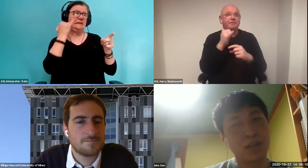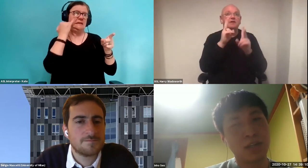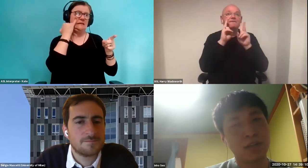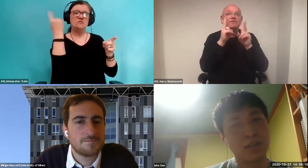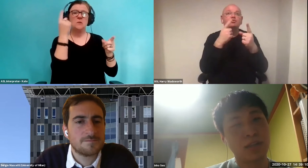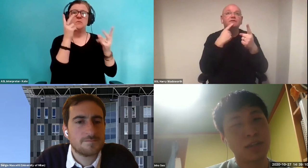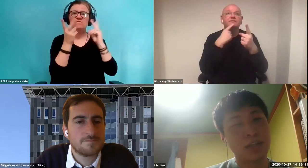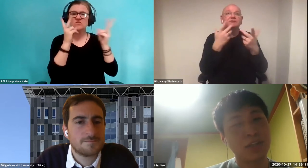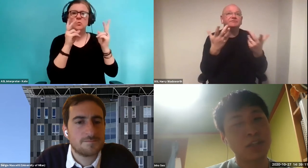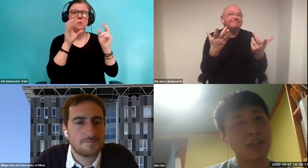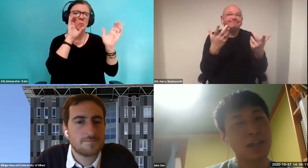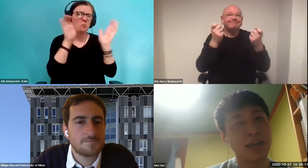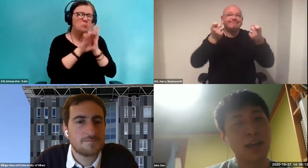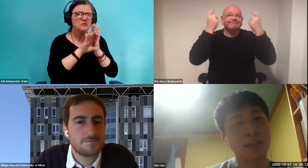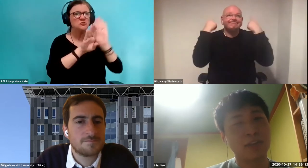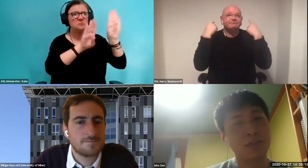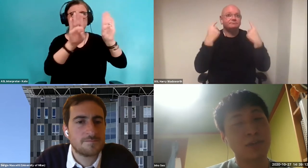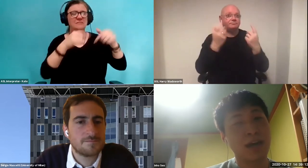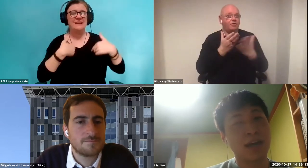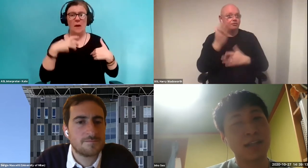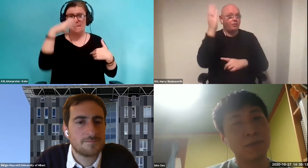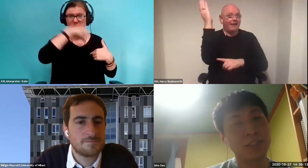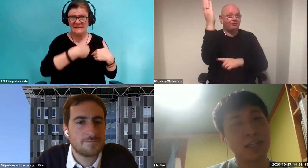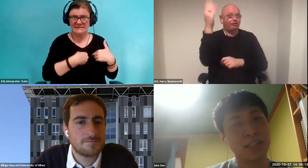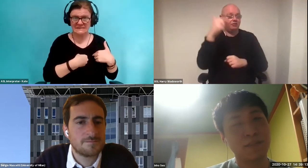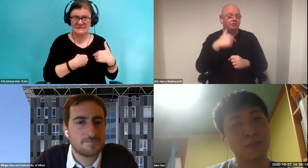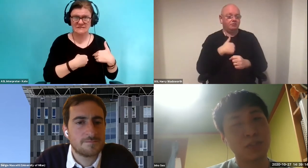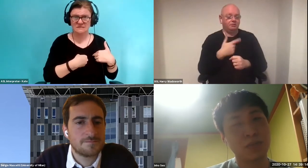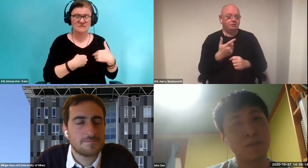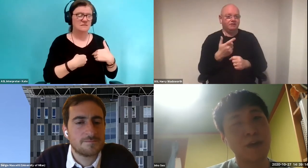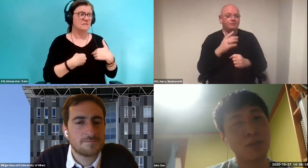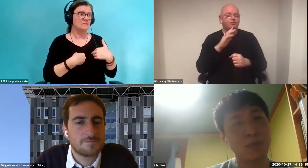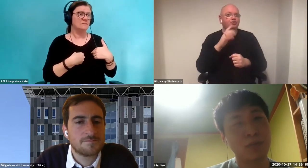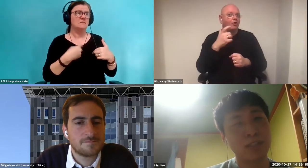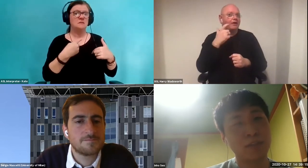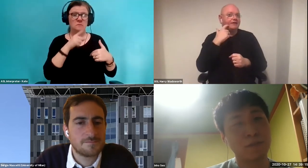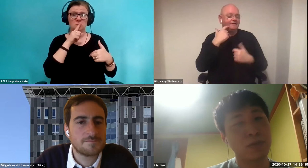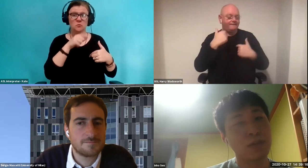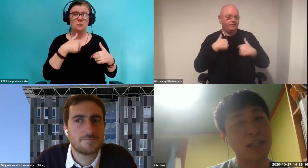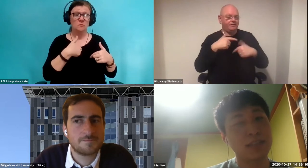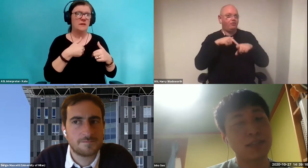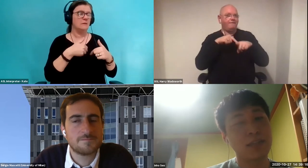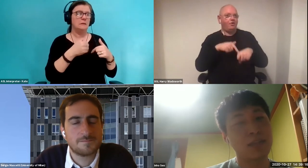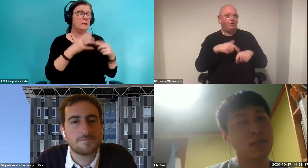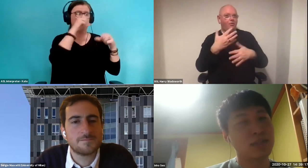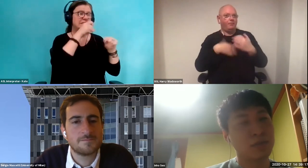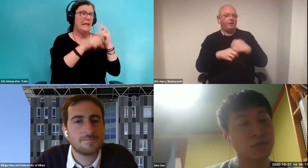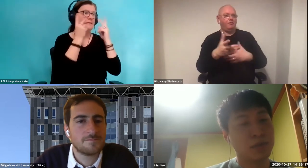in the in the lecture then I had to it was not easy for me to follow up the rest of lesson so